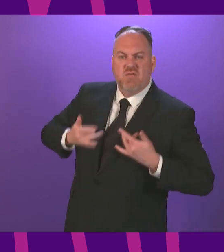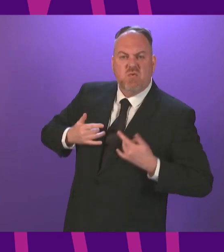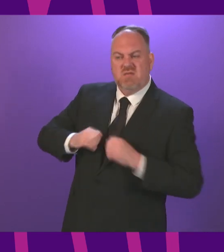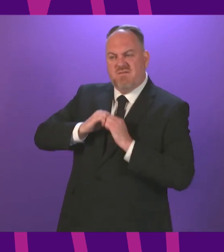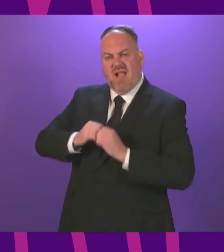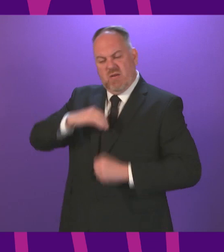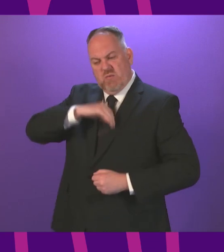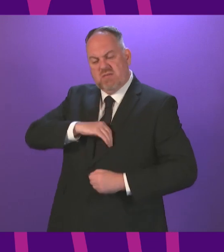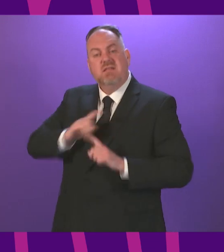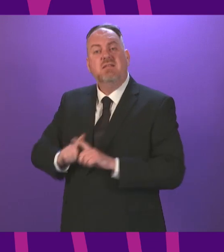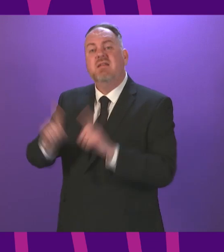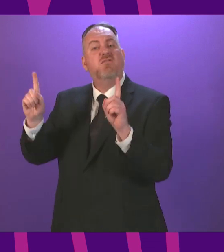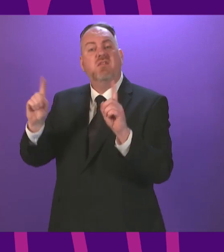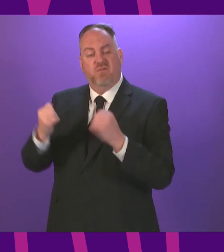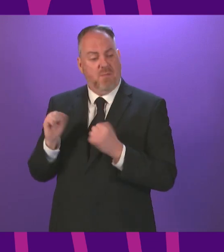Many have spoken about Prince Philip’s environmentalism.